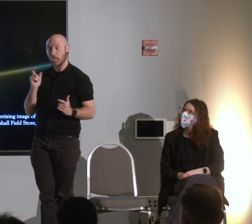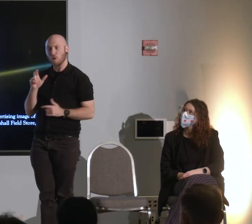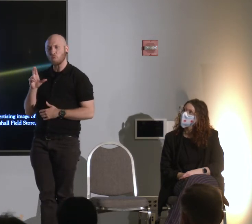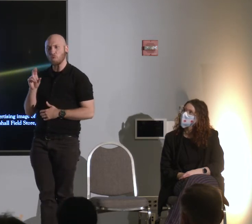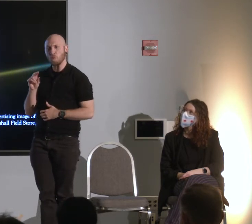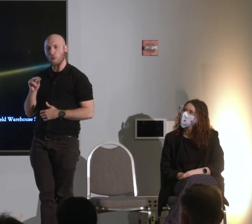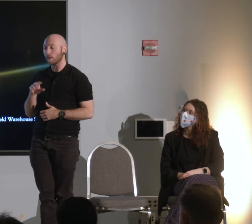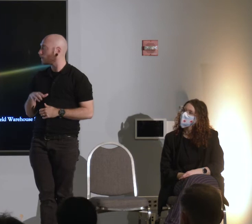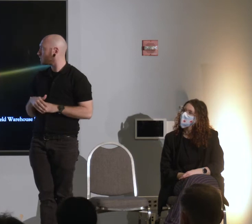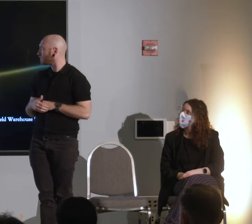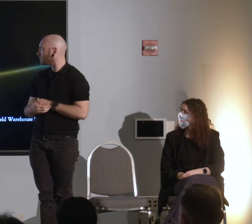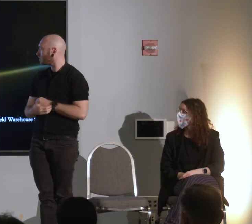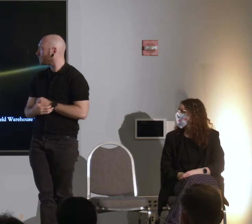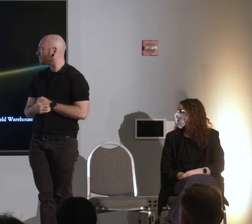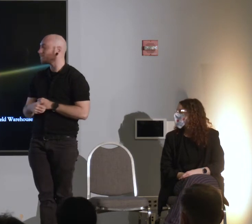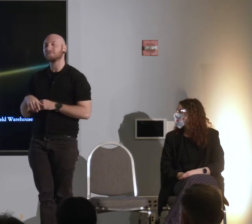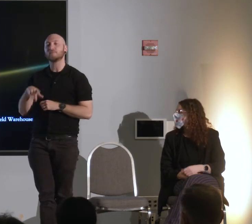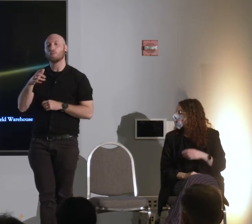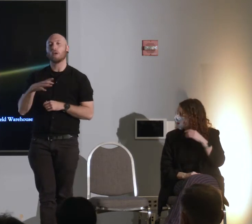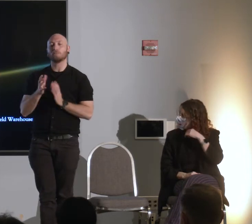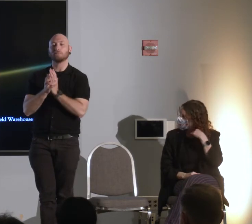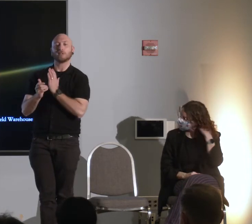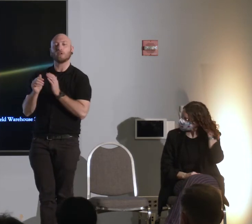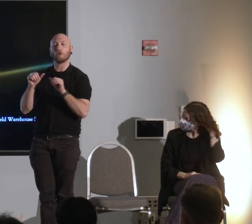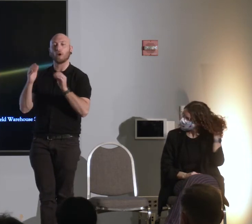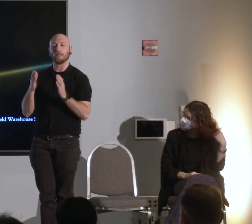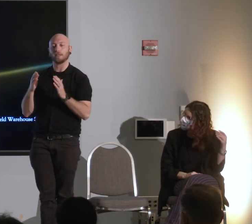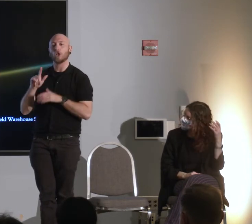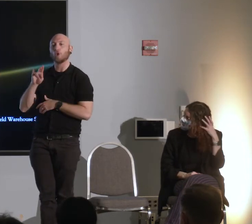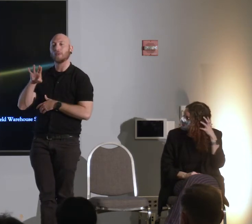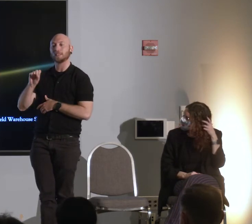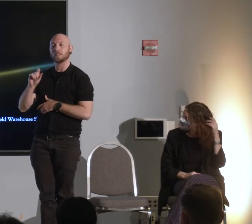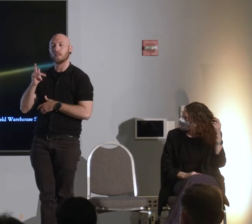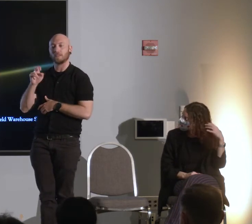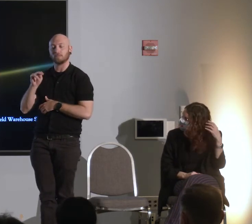One of Chicago's great men of architecture, Louis Sullivan, was stunned by it when he first